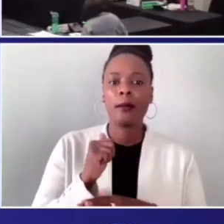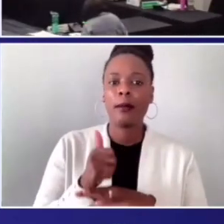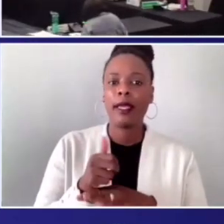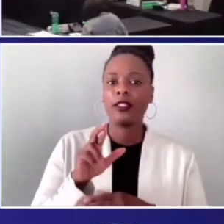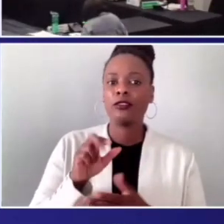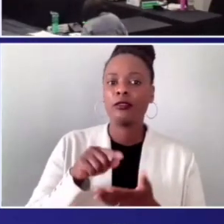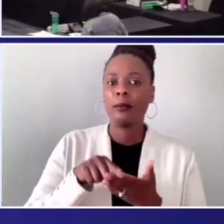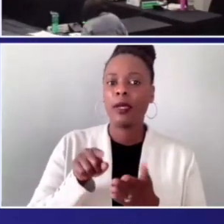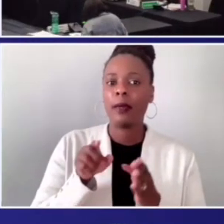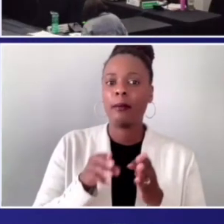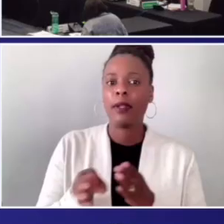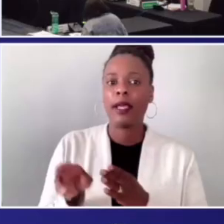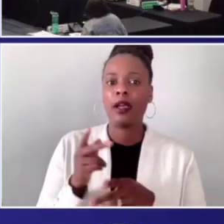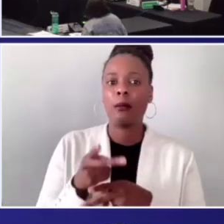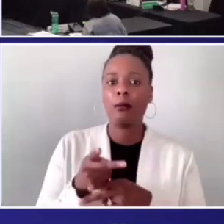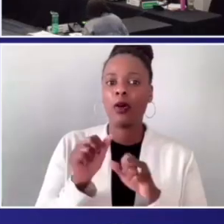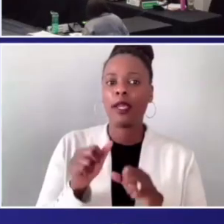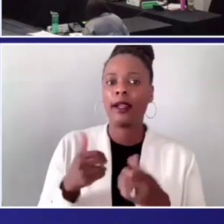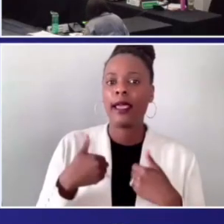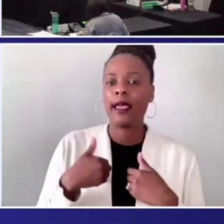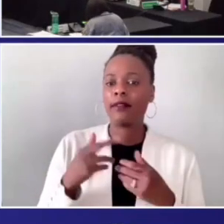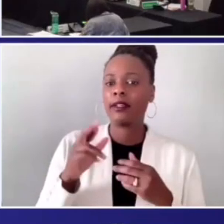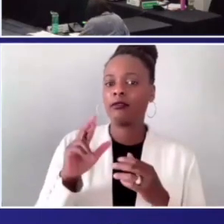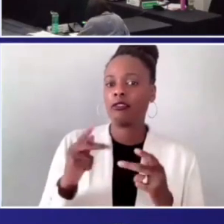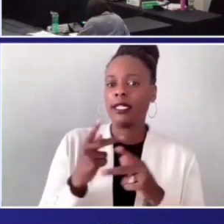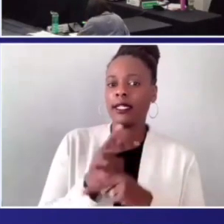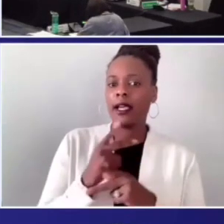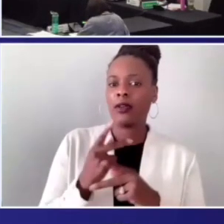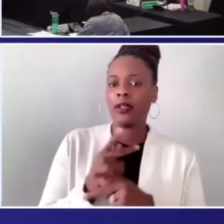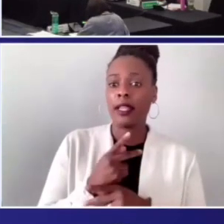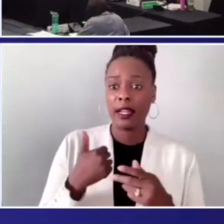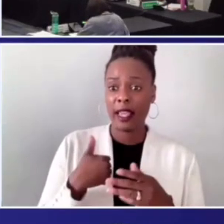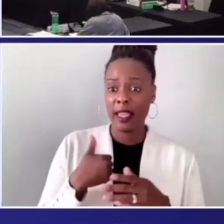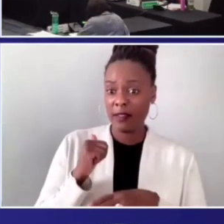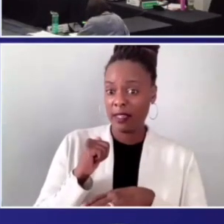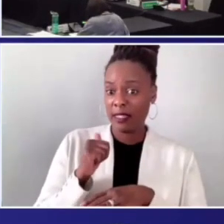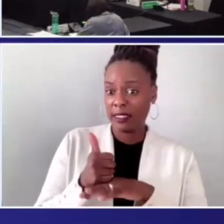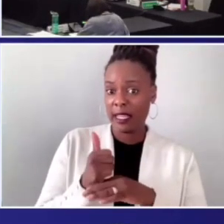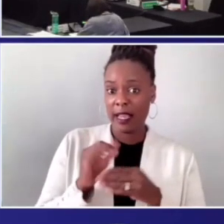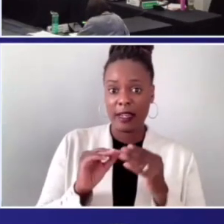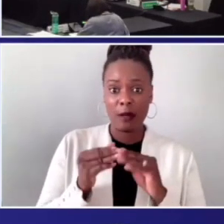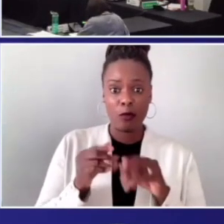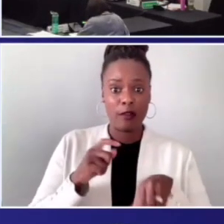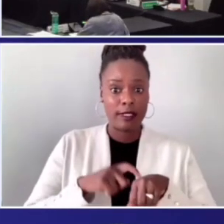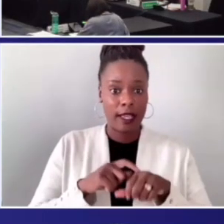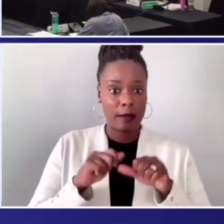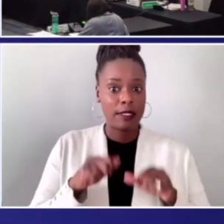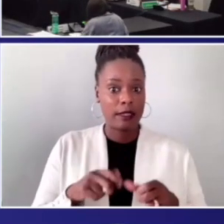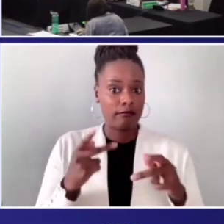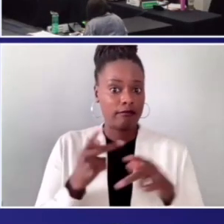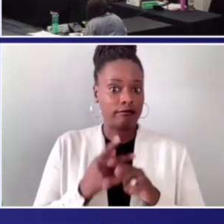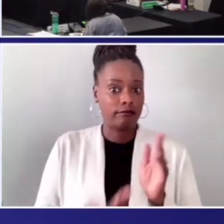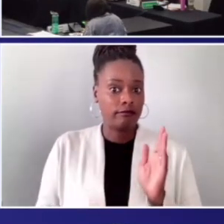recalculated, is there going to be a set number of times that that can happen, or is it unlimited, where they can request to